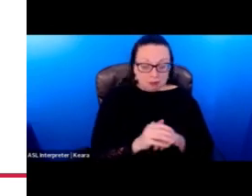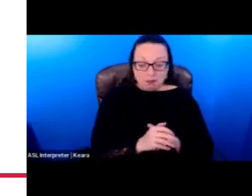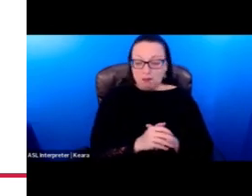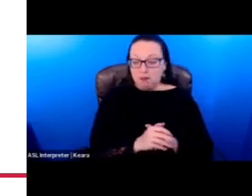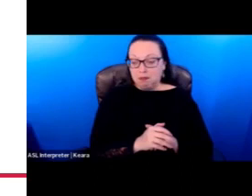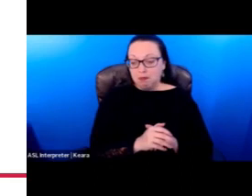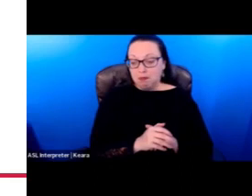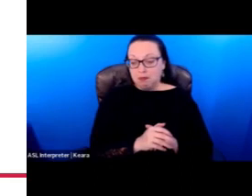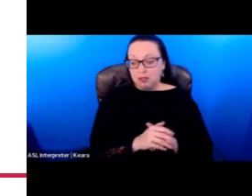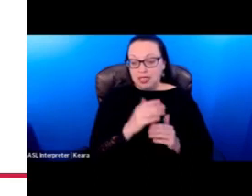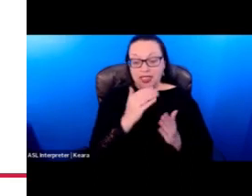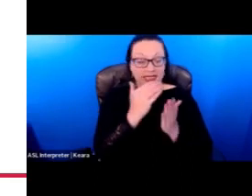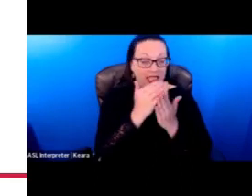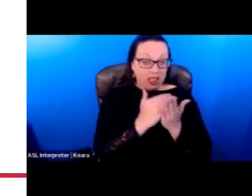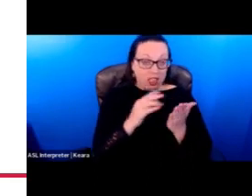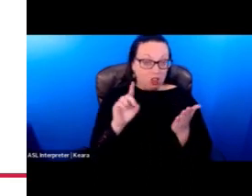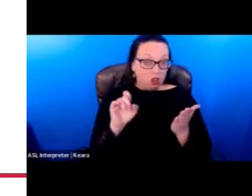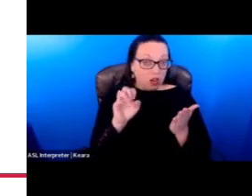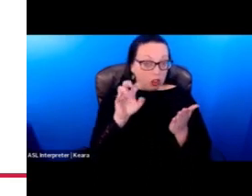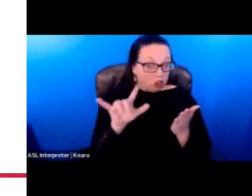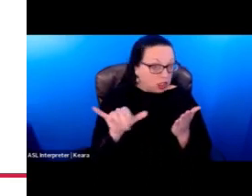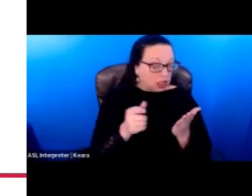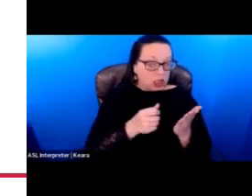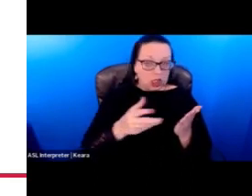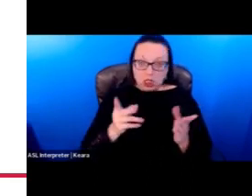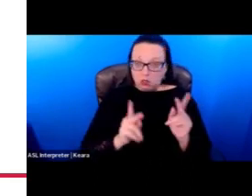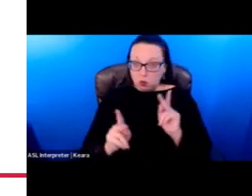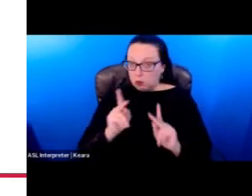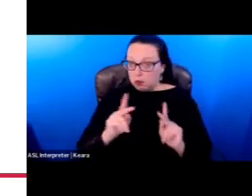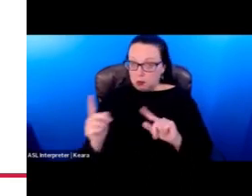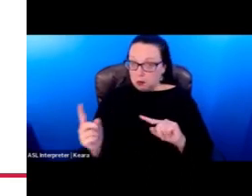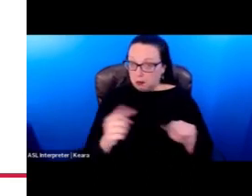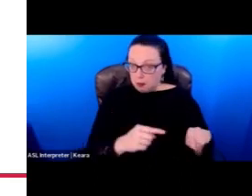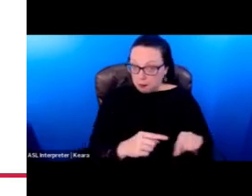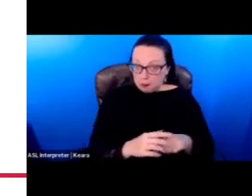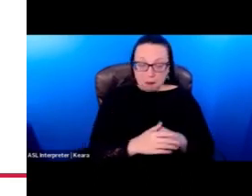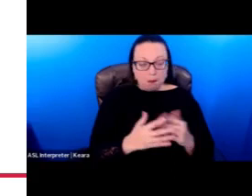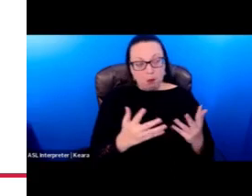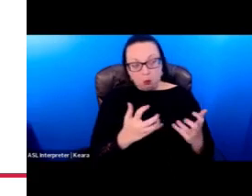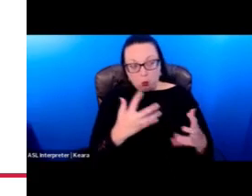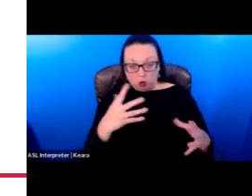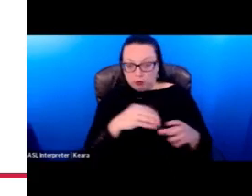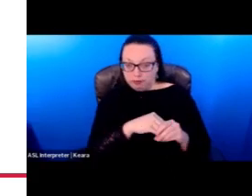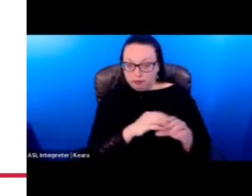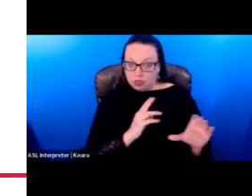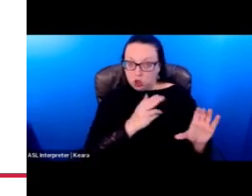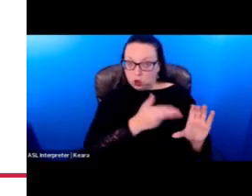directories, I've had numerous people come and, and want to join us there, it's been really